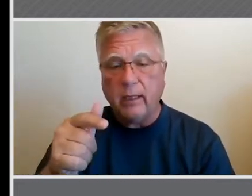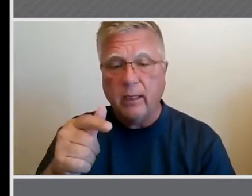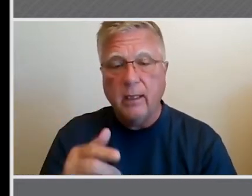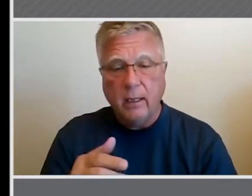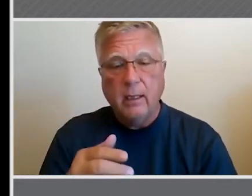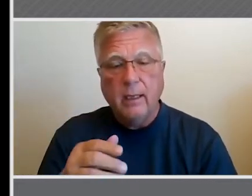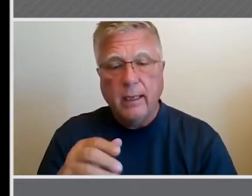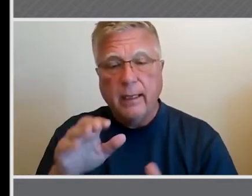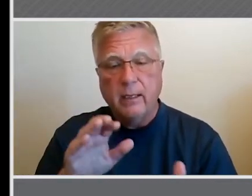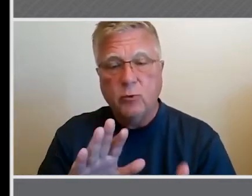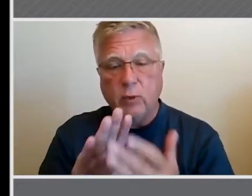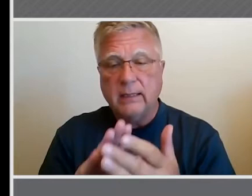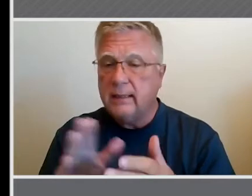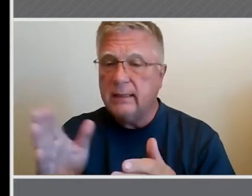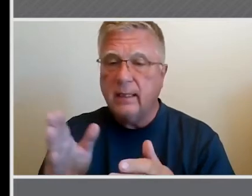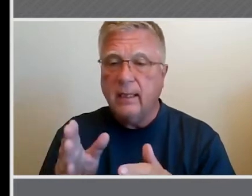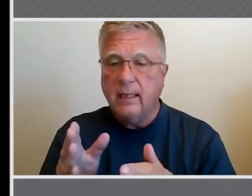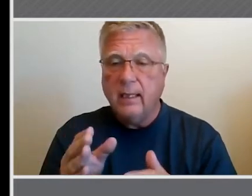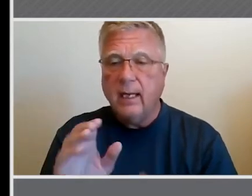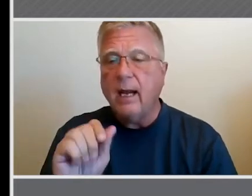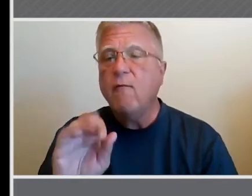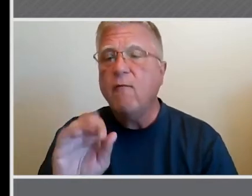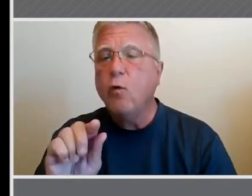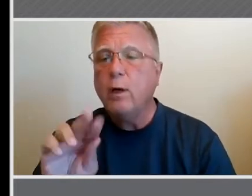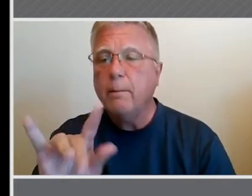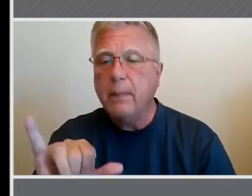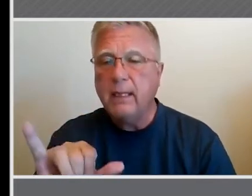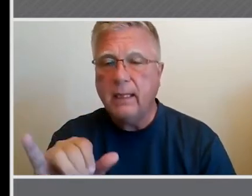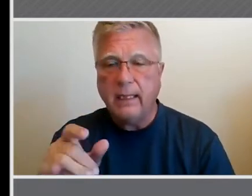a problem but some of those database expert recommendations for food through collaboration